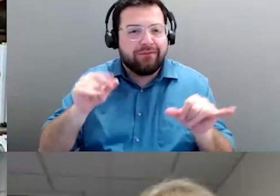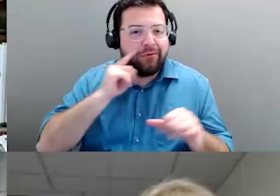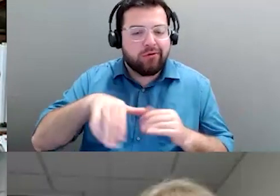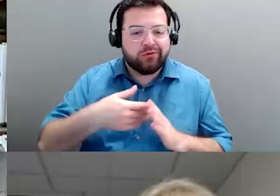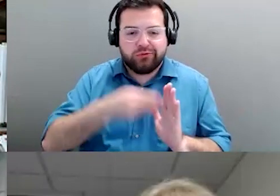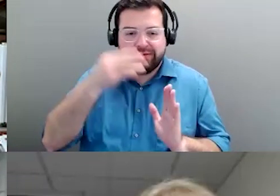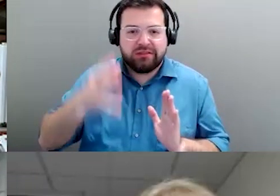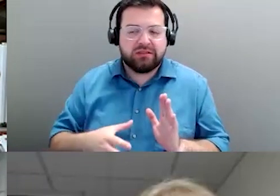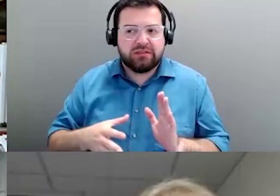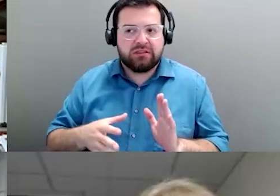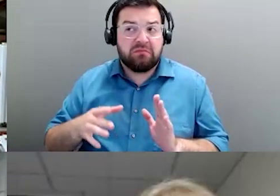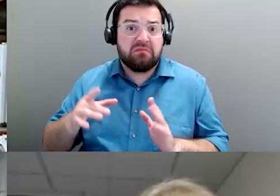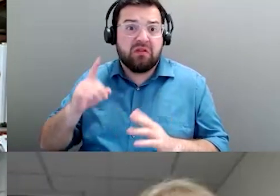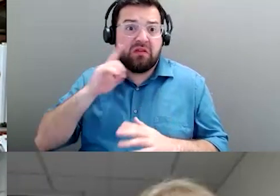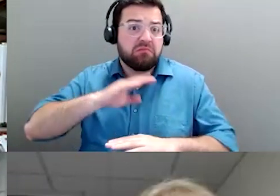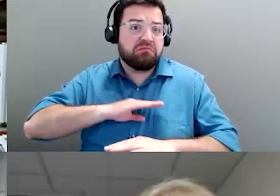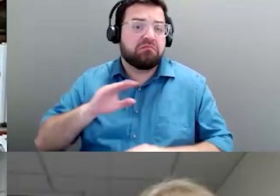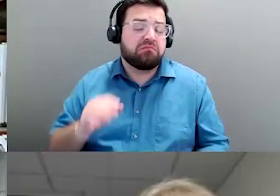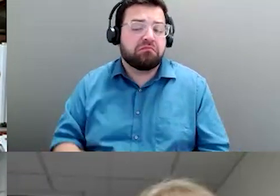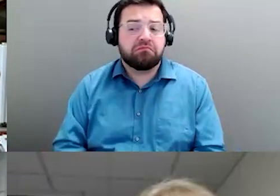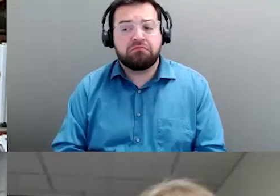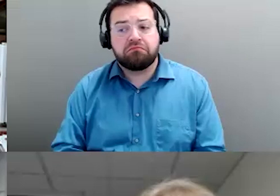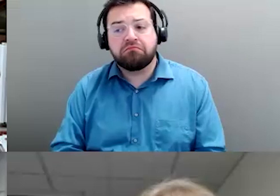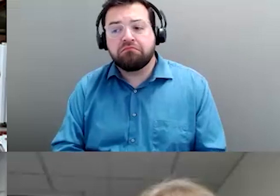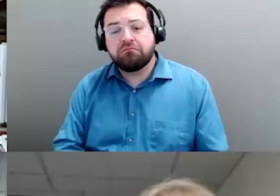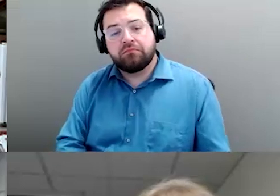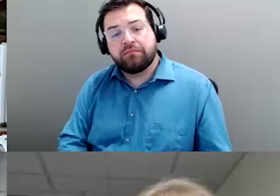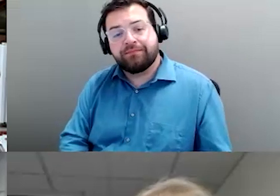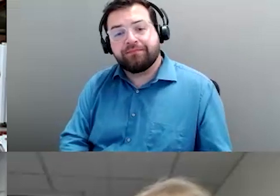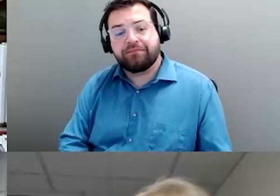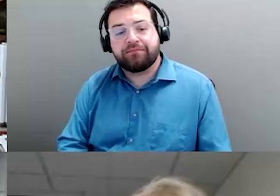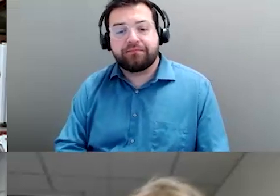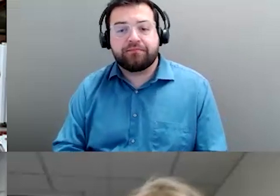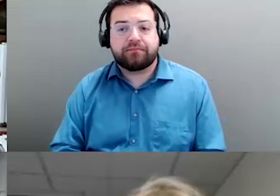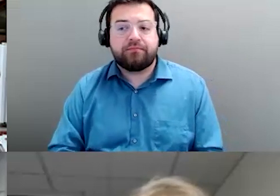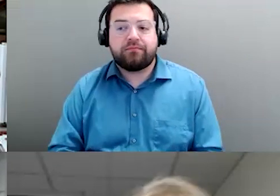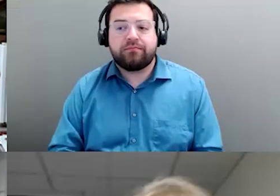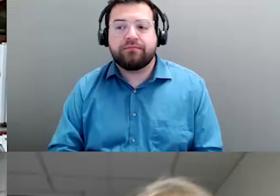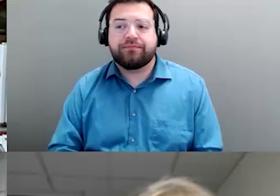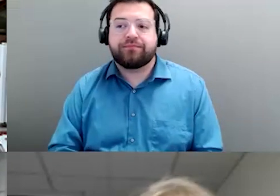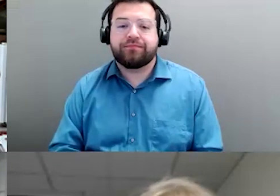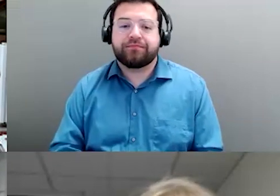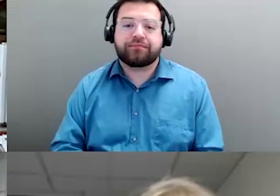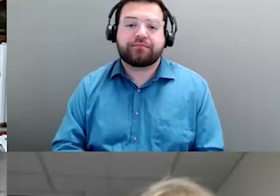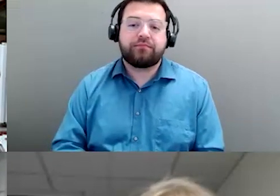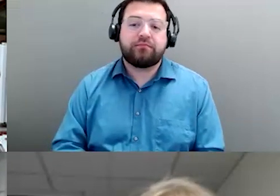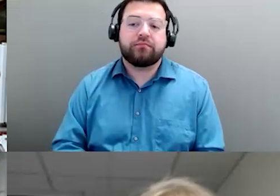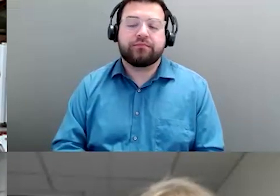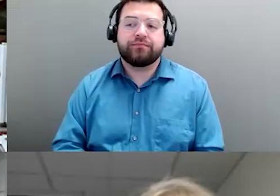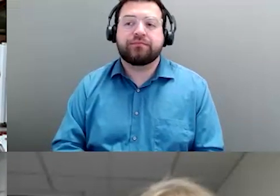Yeah. So you can, store